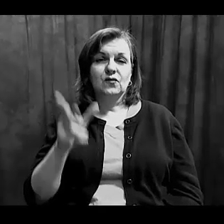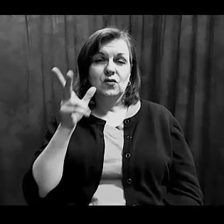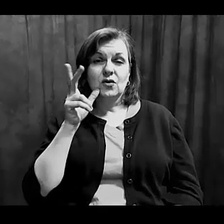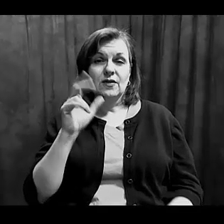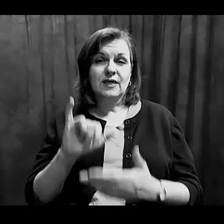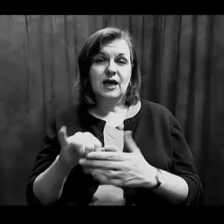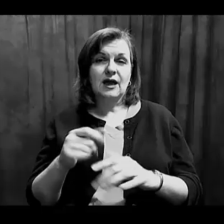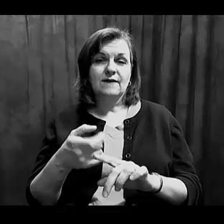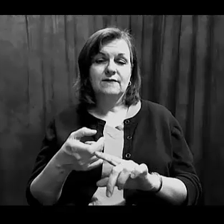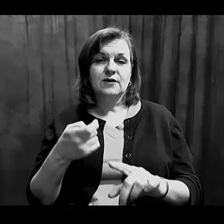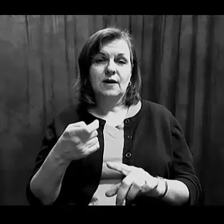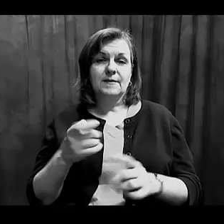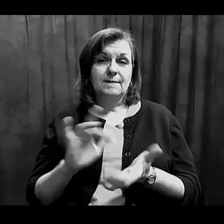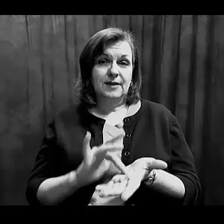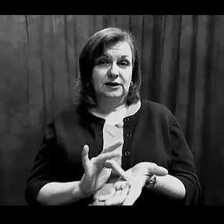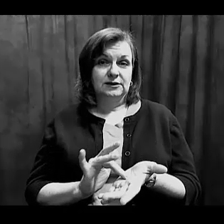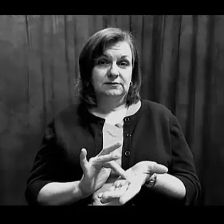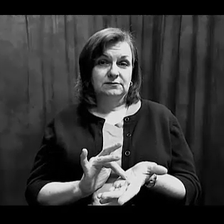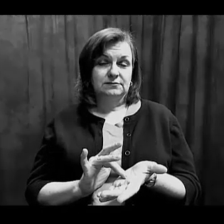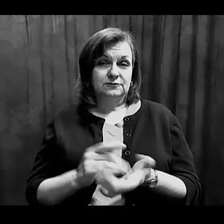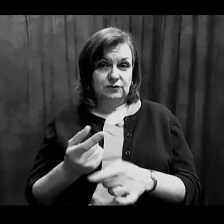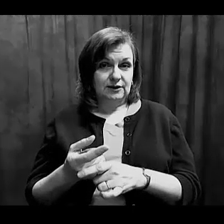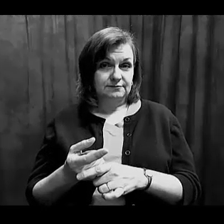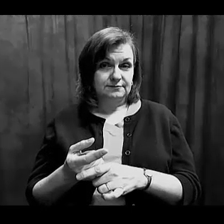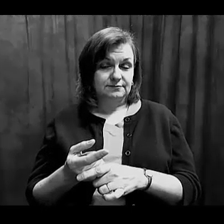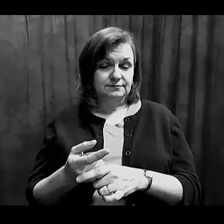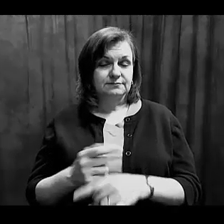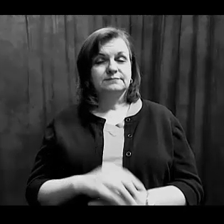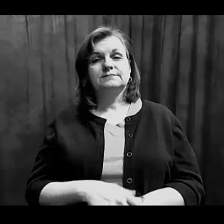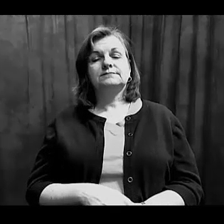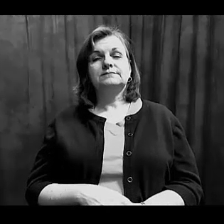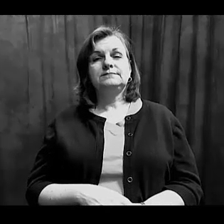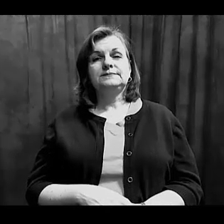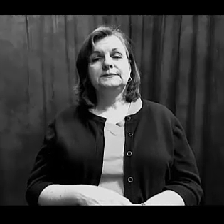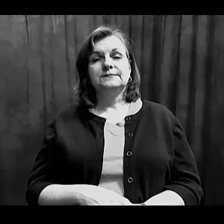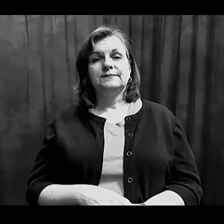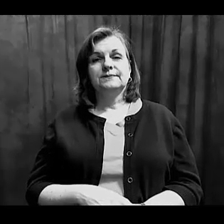from medicine